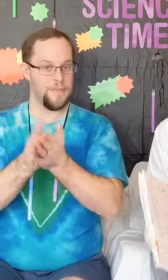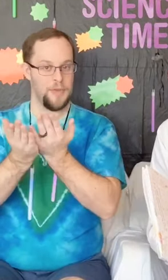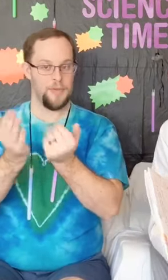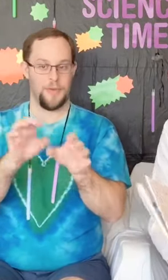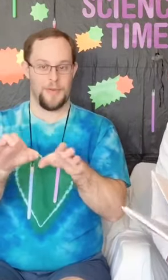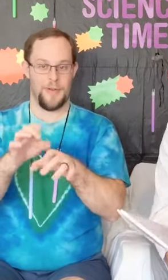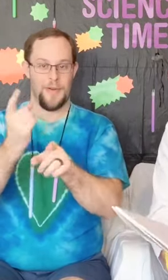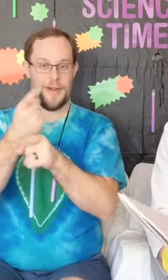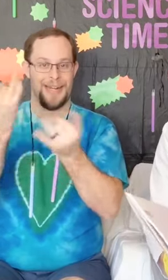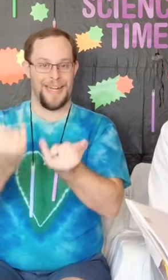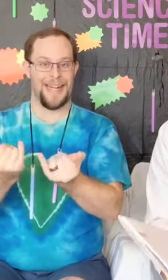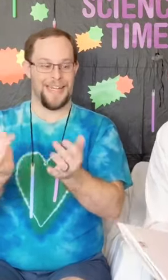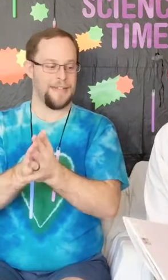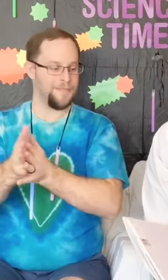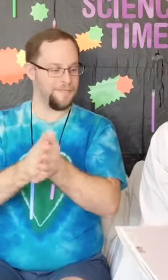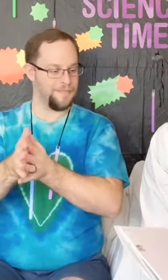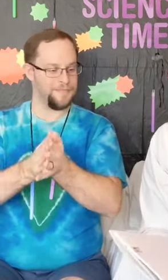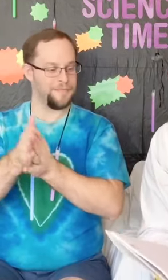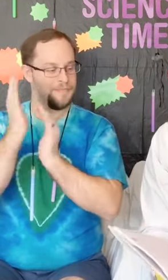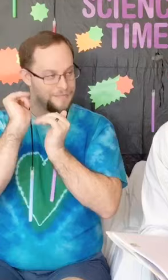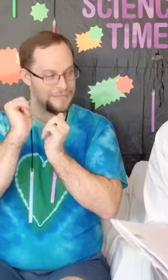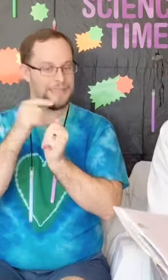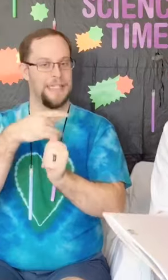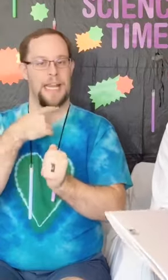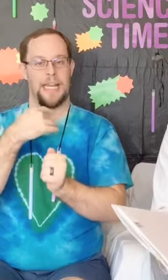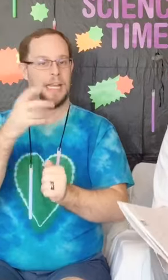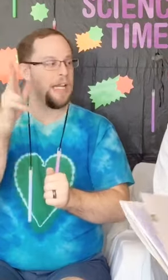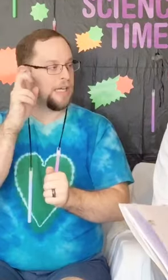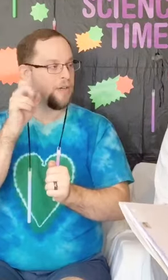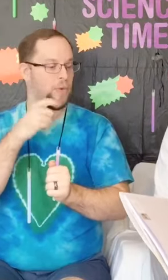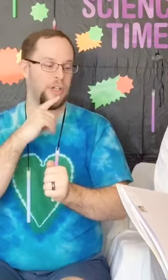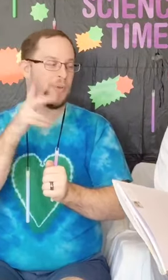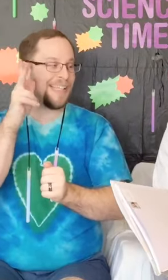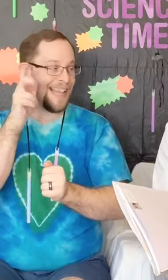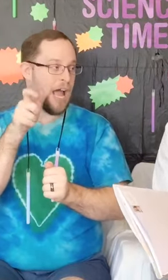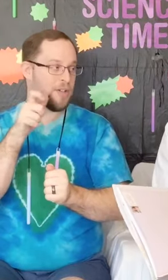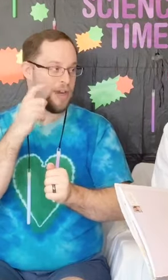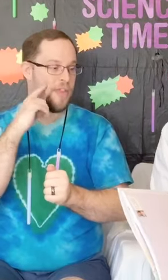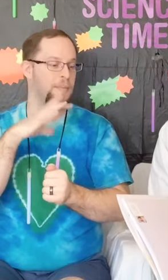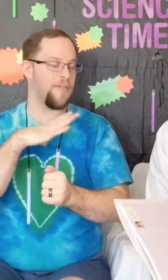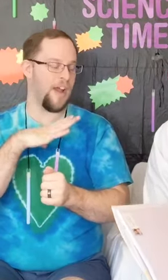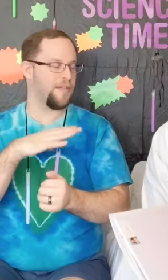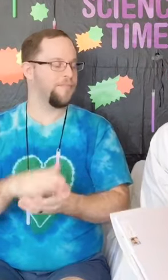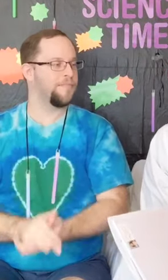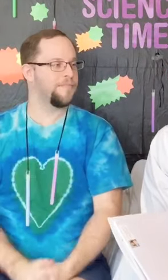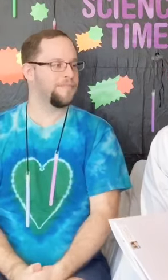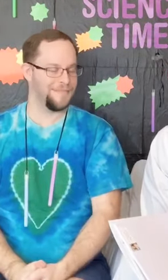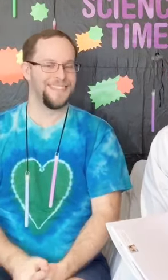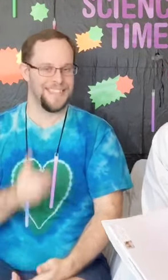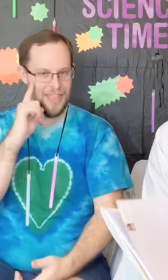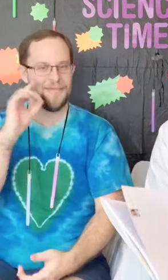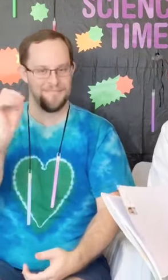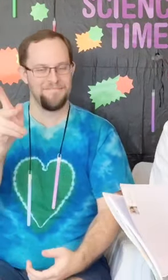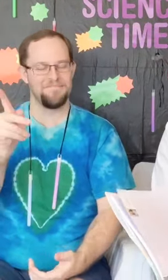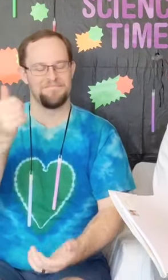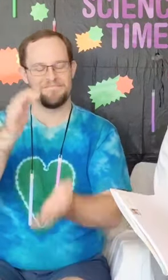right now! Hopefully it can hear me. AARON: Well, you're really loud. So, I think it'll be fine. CALI: I think we'll be okay. We'll just make it